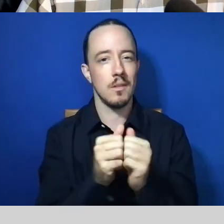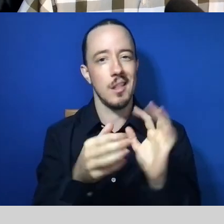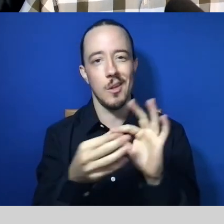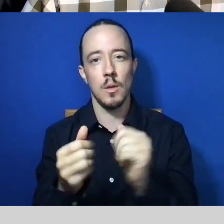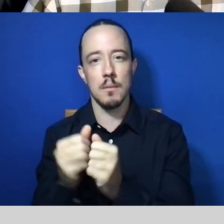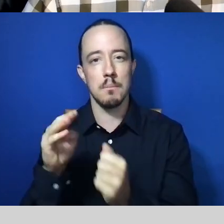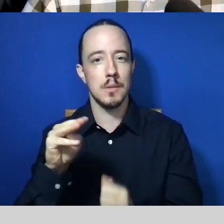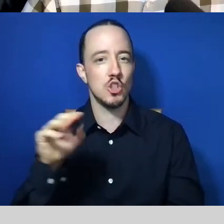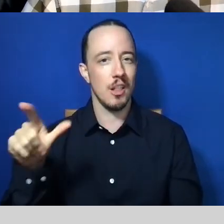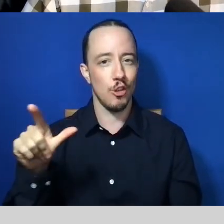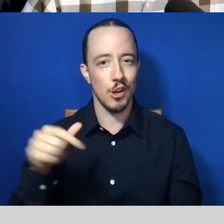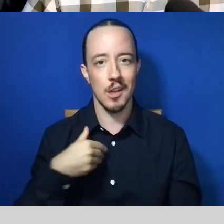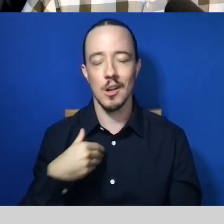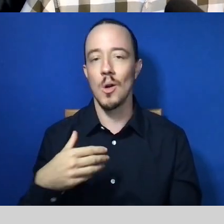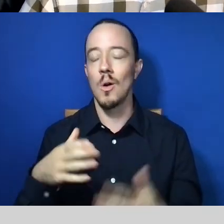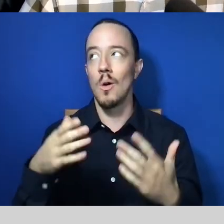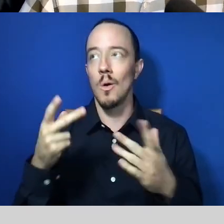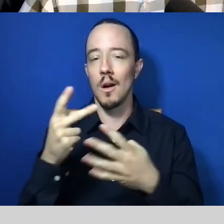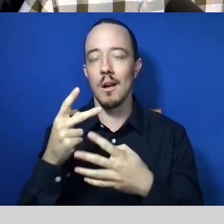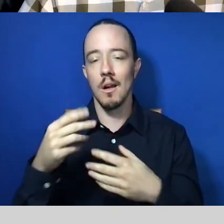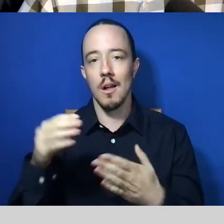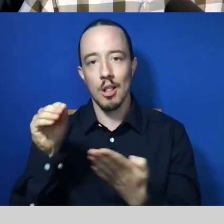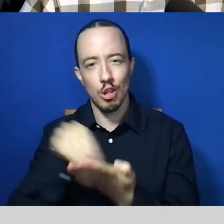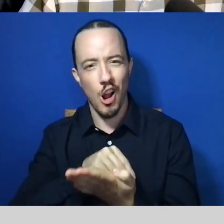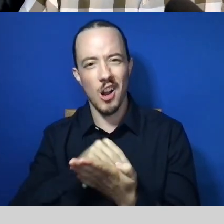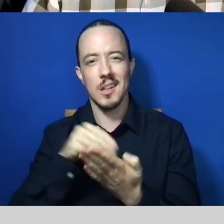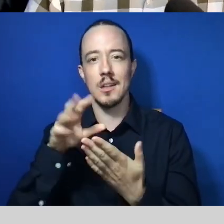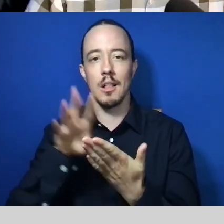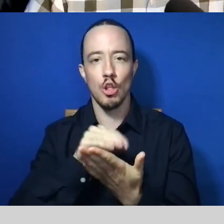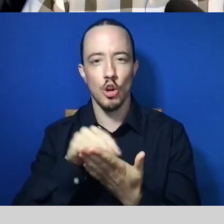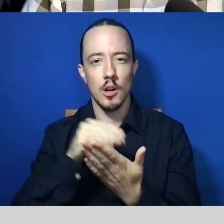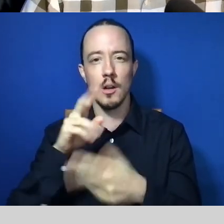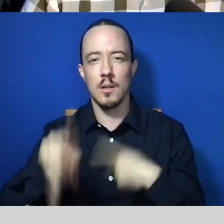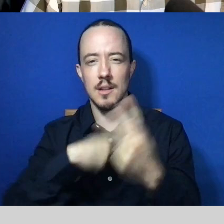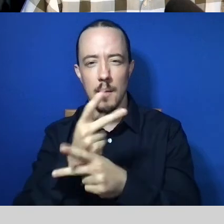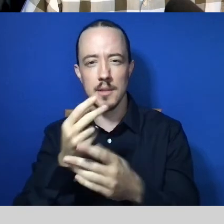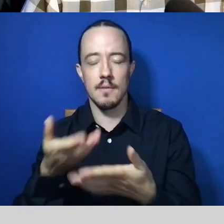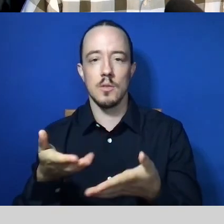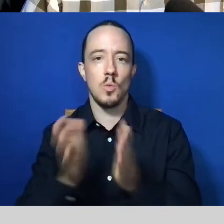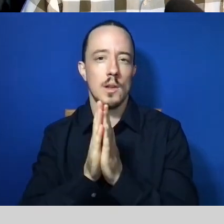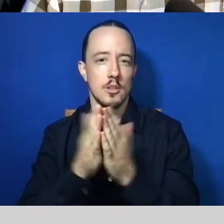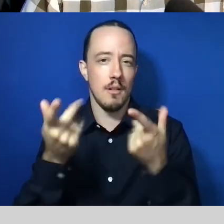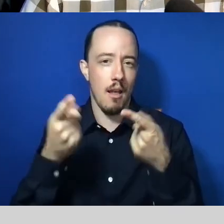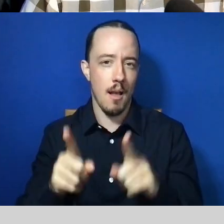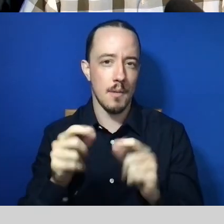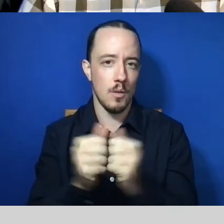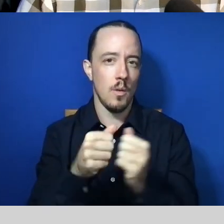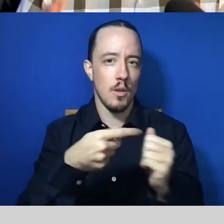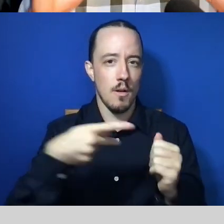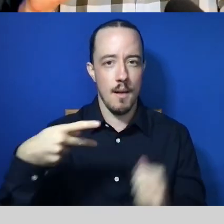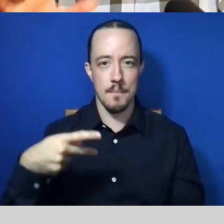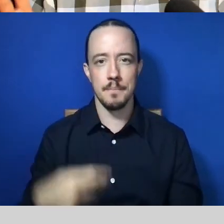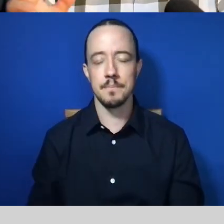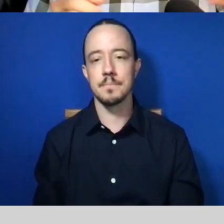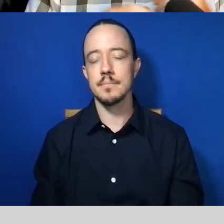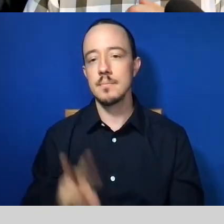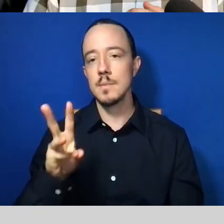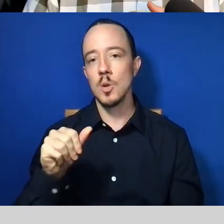logging and learning what kinds of requests are coming at your application. The WAF can do all that. But again, start with the basics.